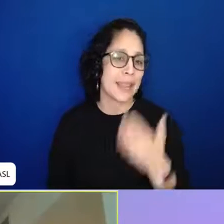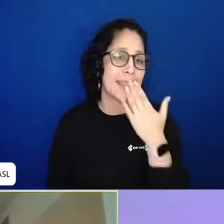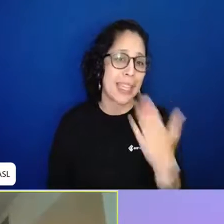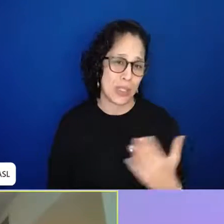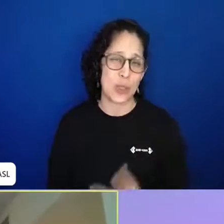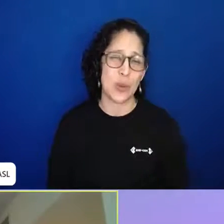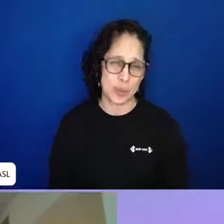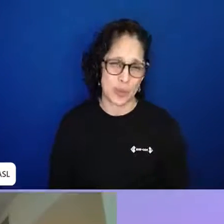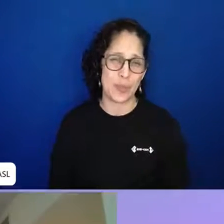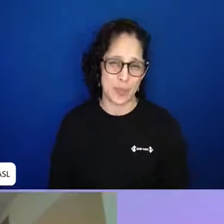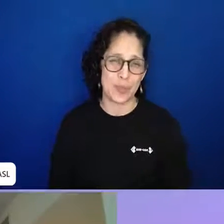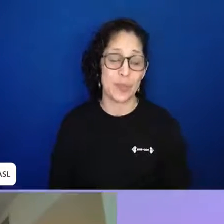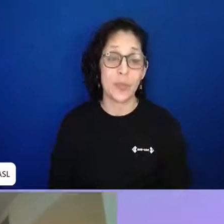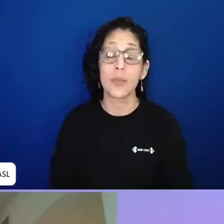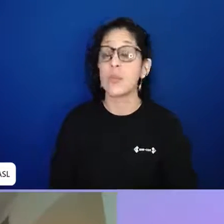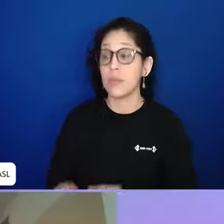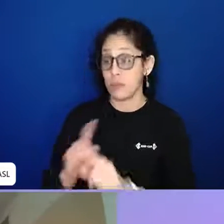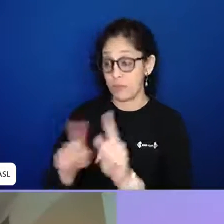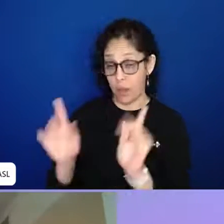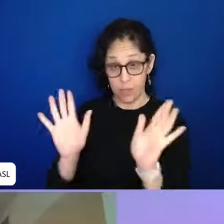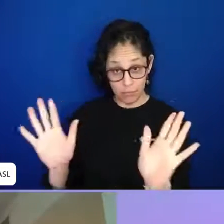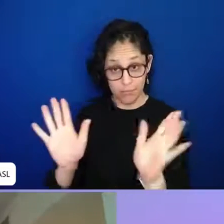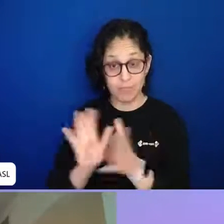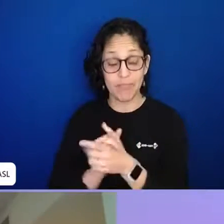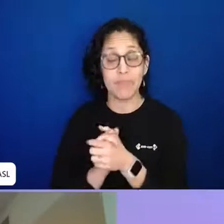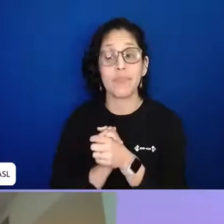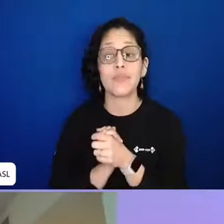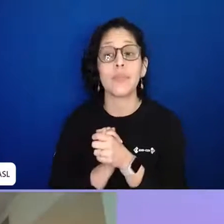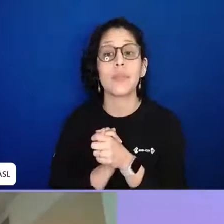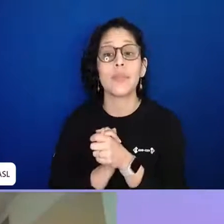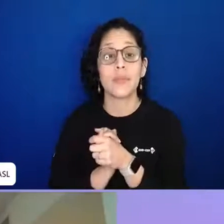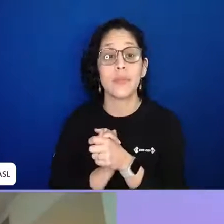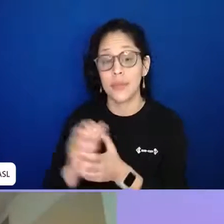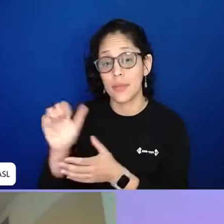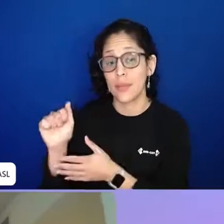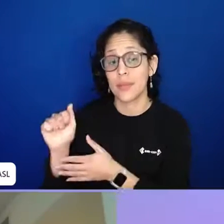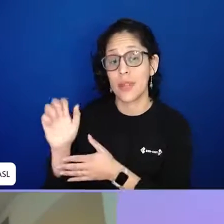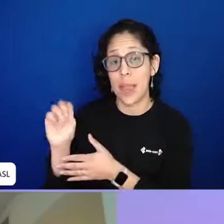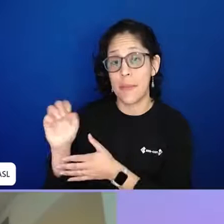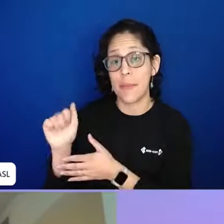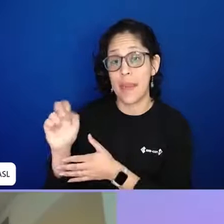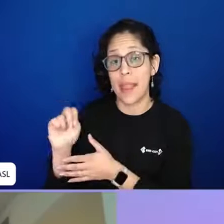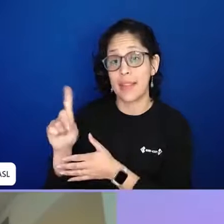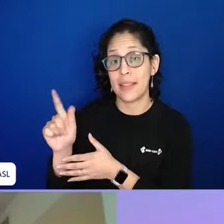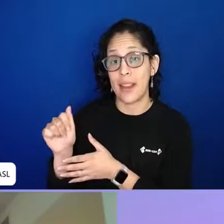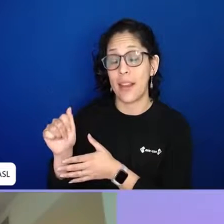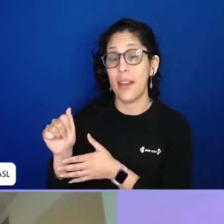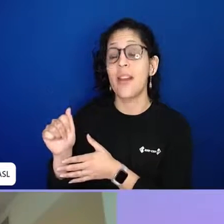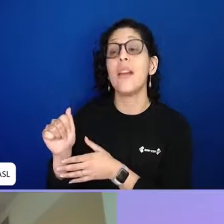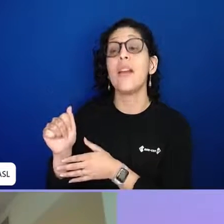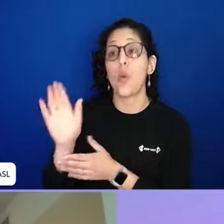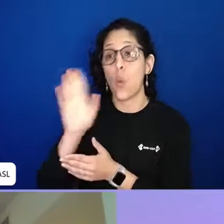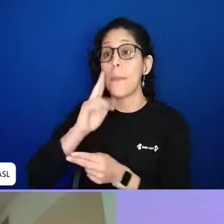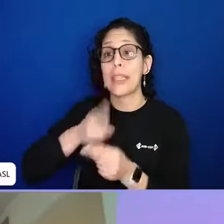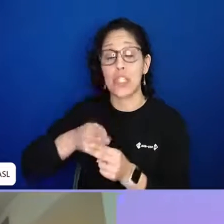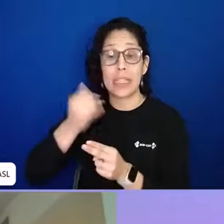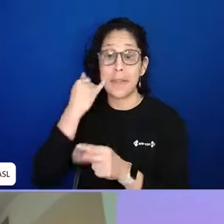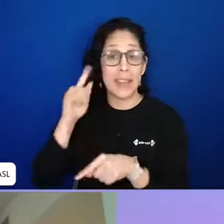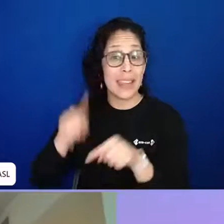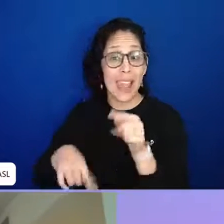and bigger sedimentation. [Matthew Luken] [Amanda Fierro] Thank you so much for your insight on that